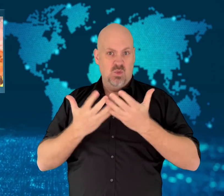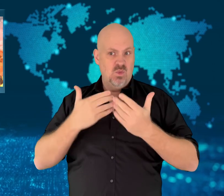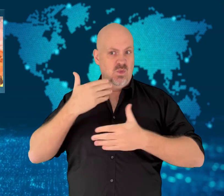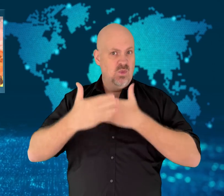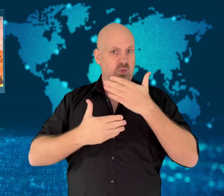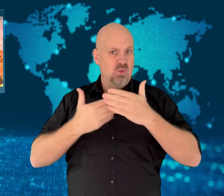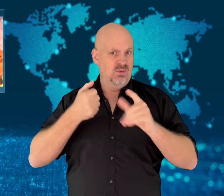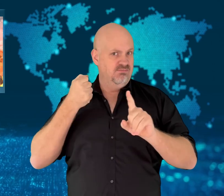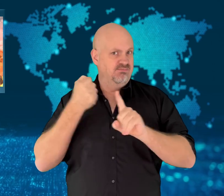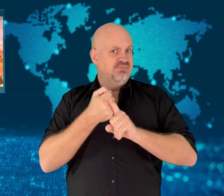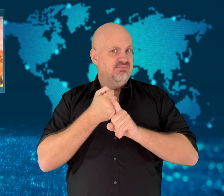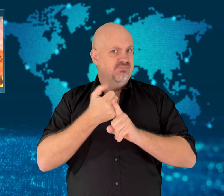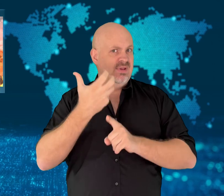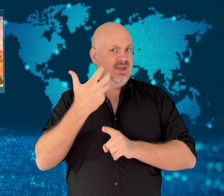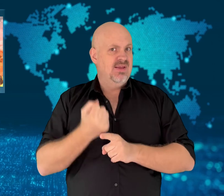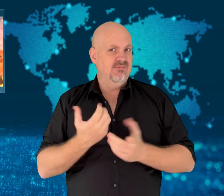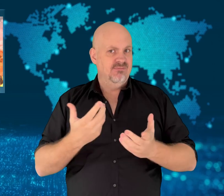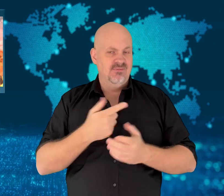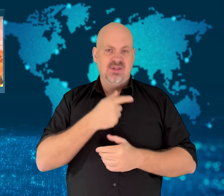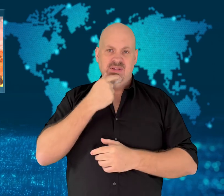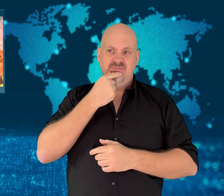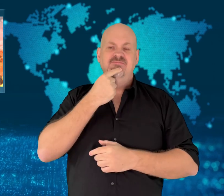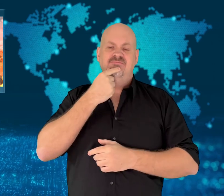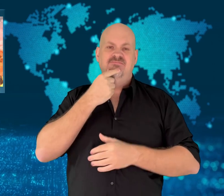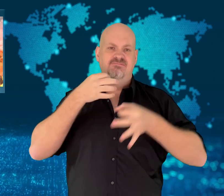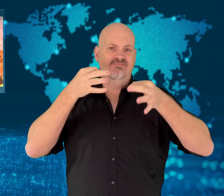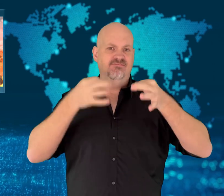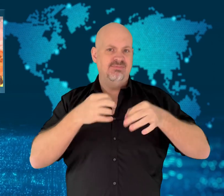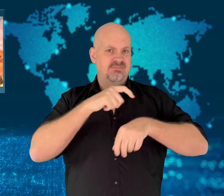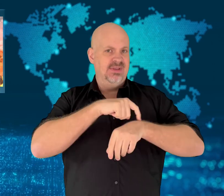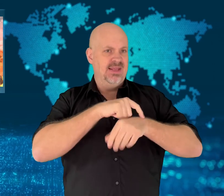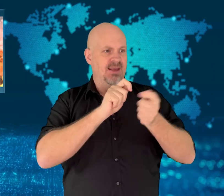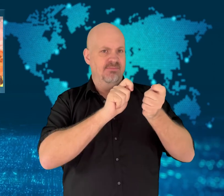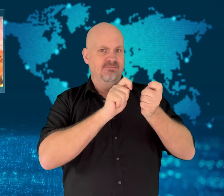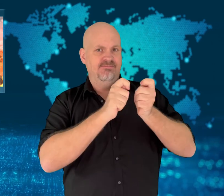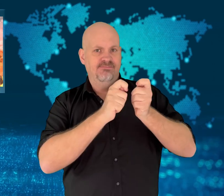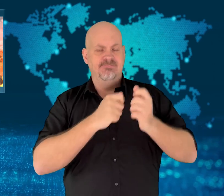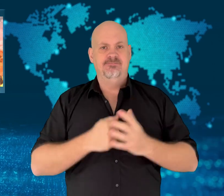a year of environmental disasters and COVID-19's continuing impact on the world.